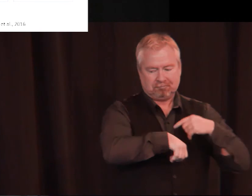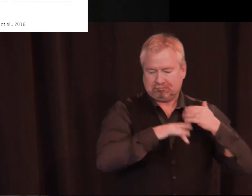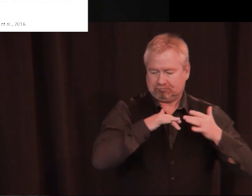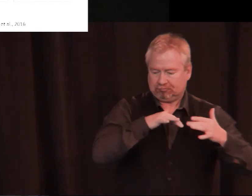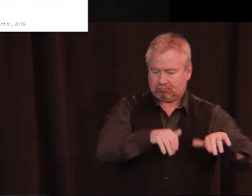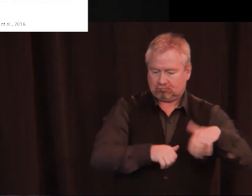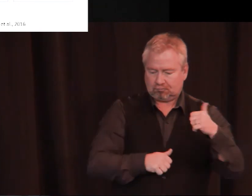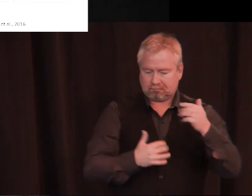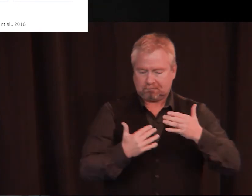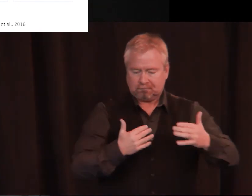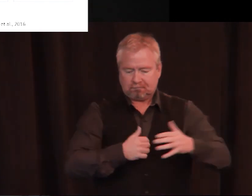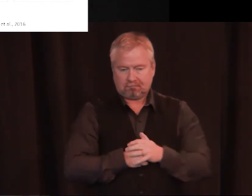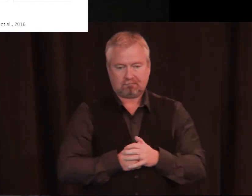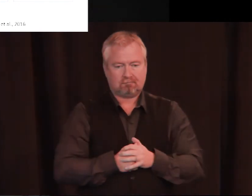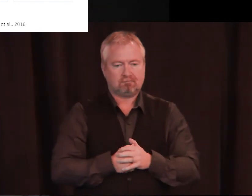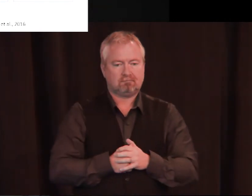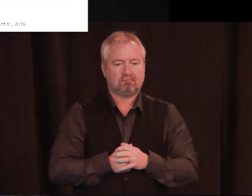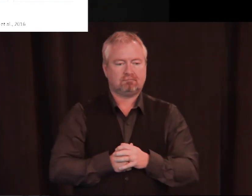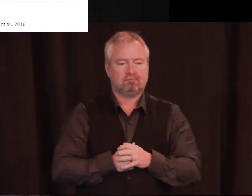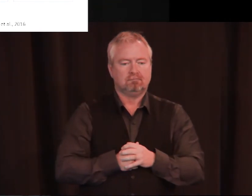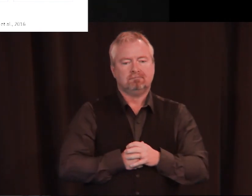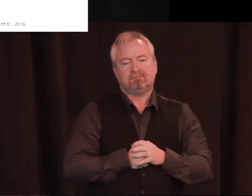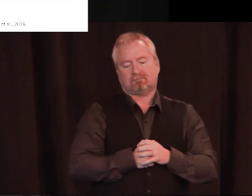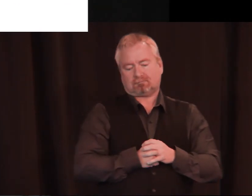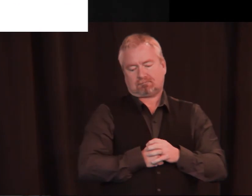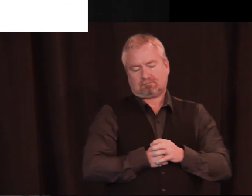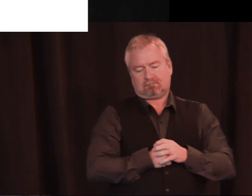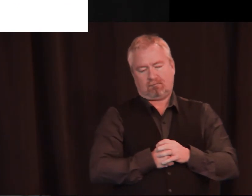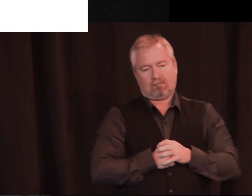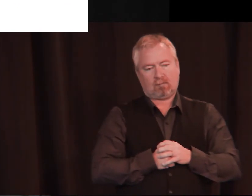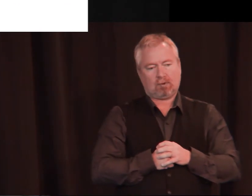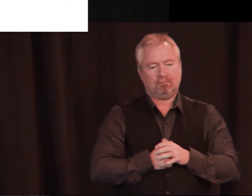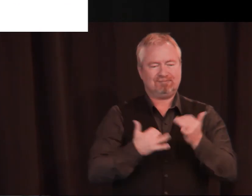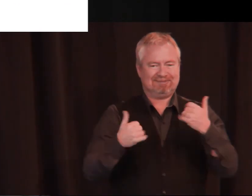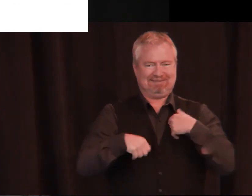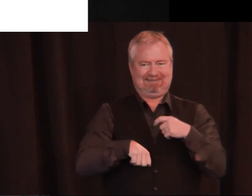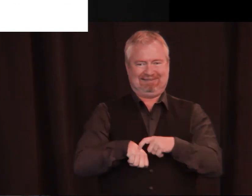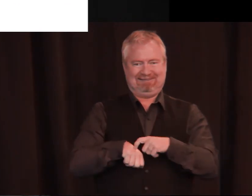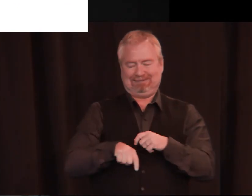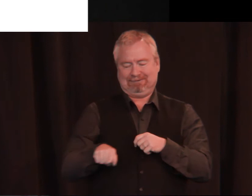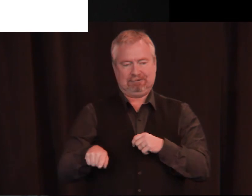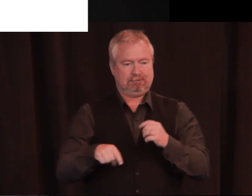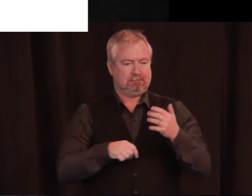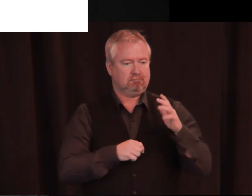Okay. Again, just to try to keep on time, so, practice implications,